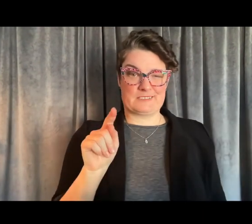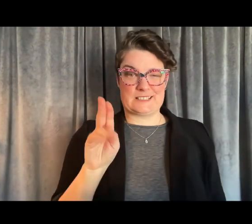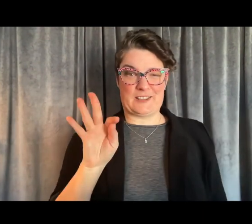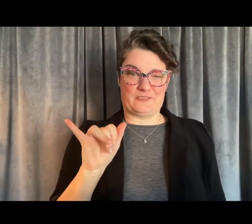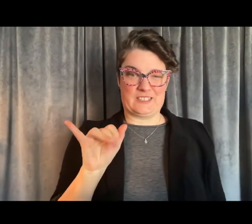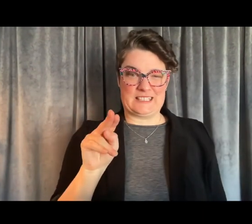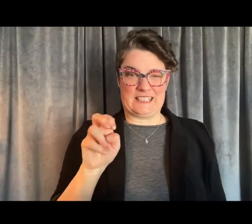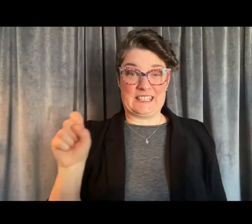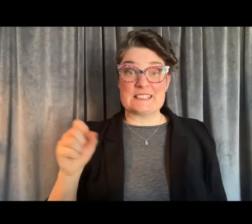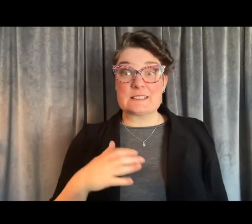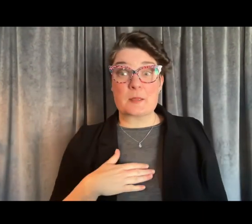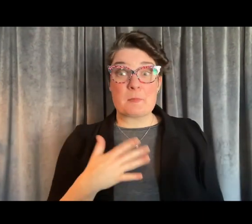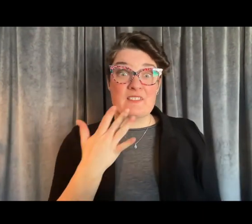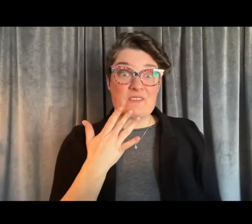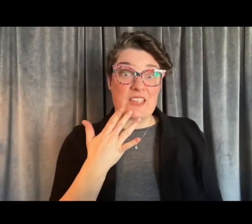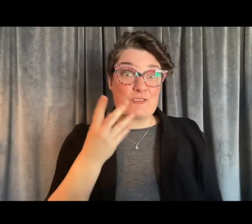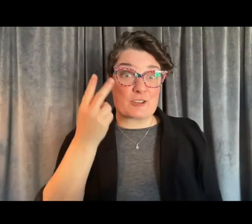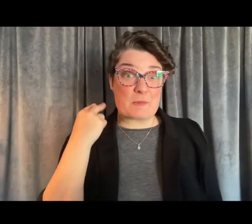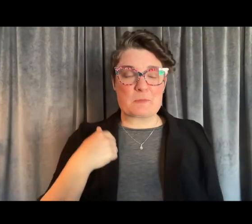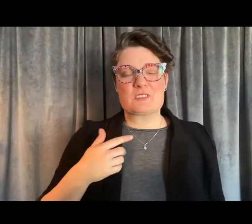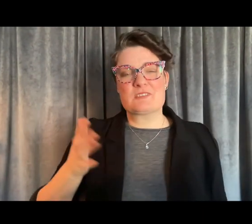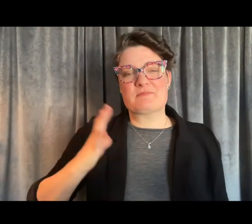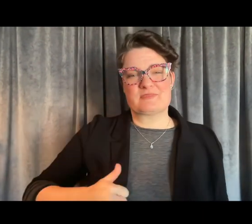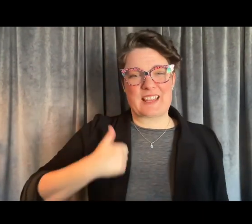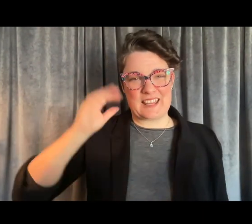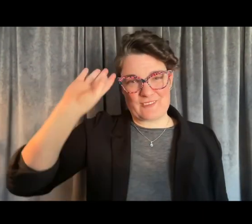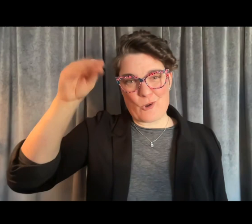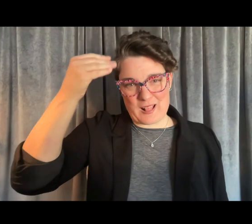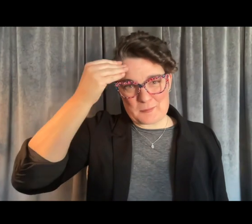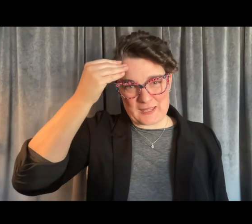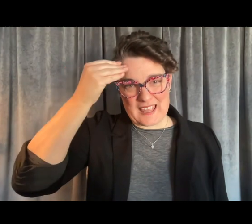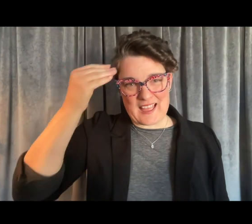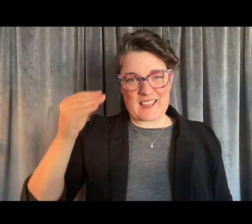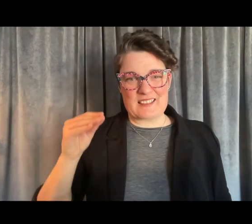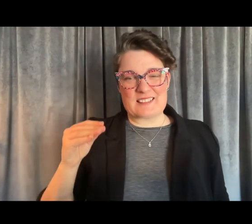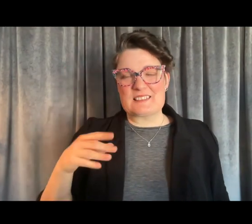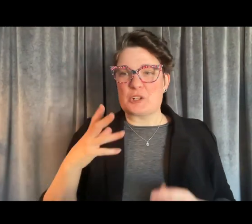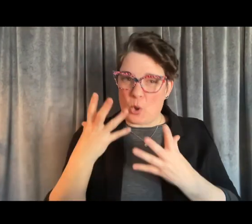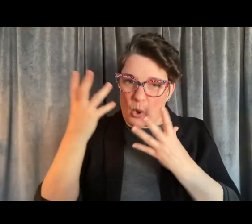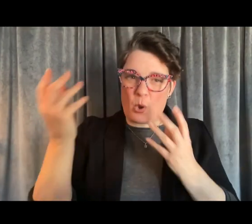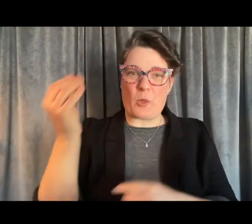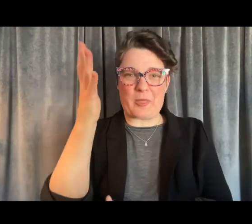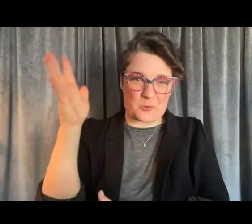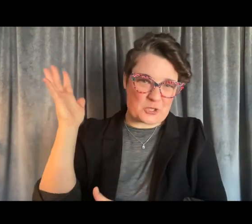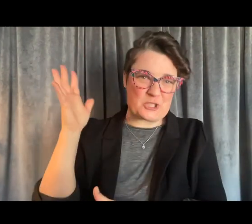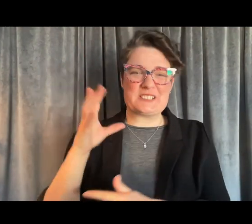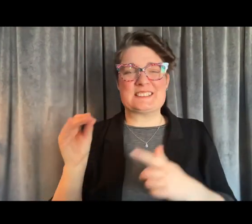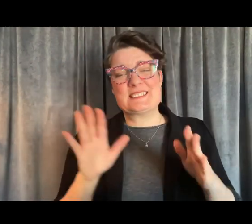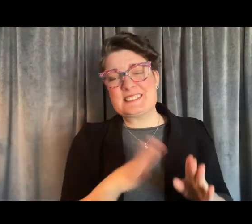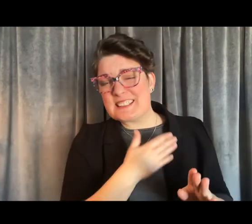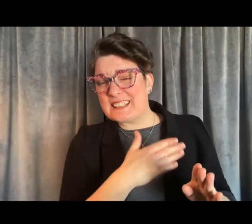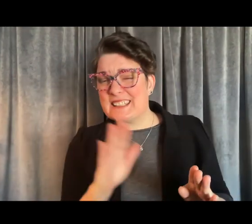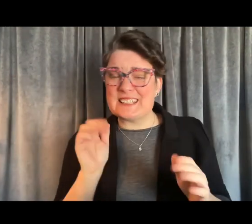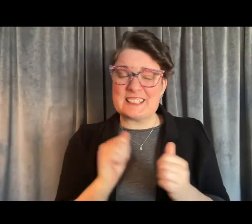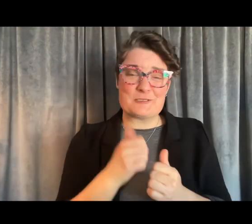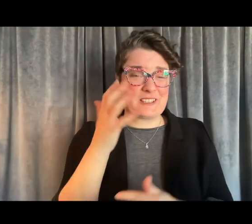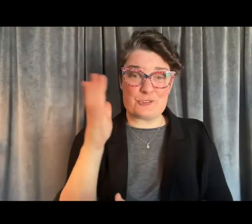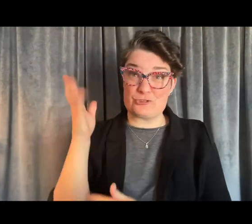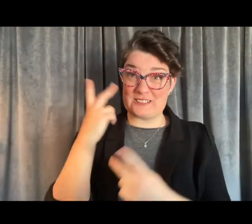My favorite memories of Tu B'Shvat are when I was living in Olympia and just going out to the woods and singing with the trees and seeing what comes